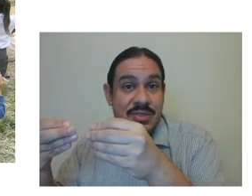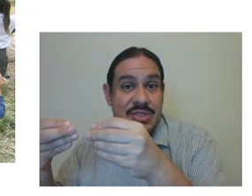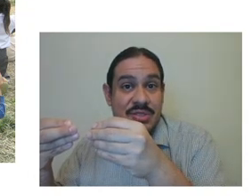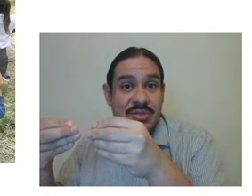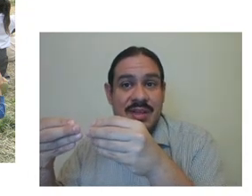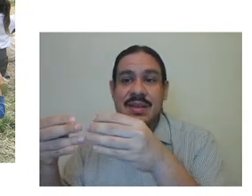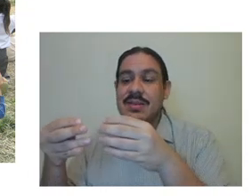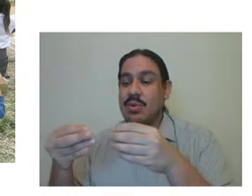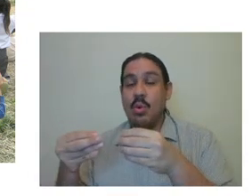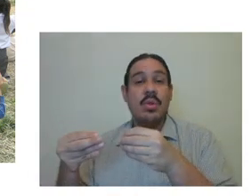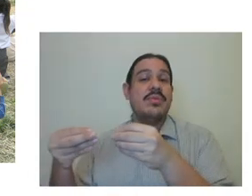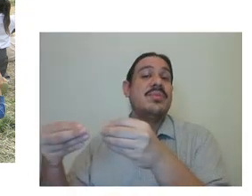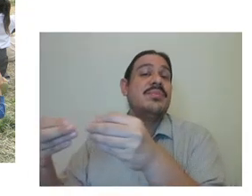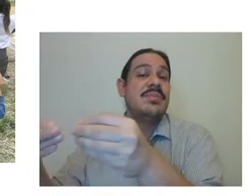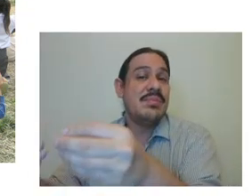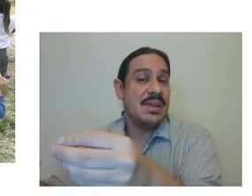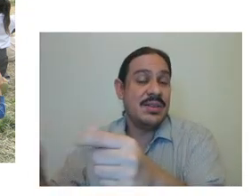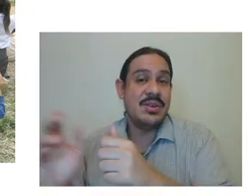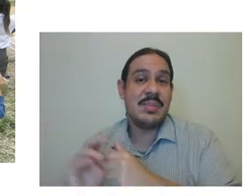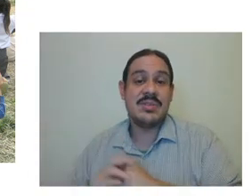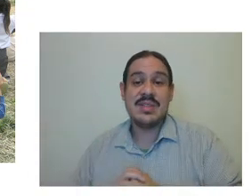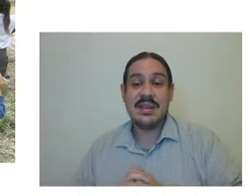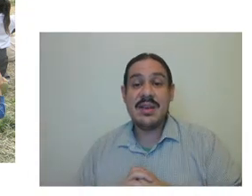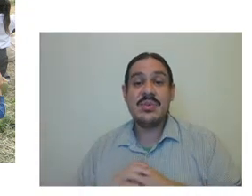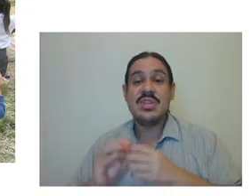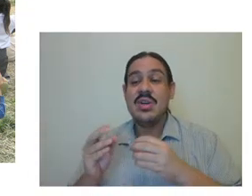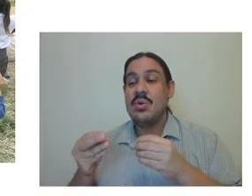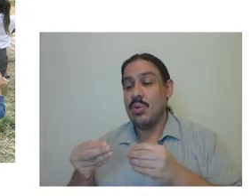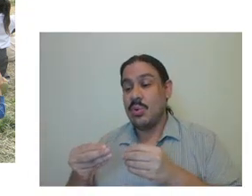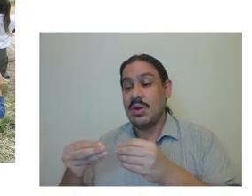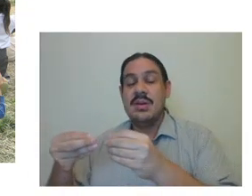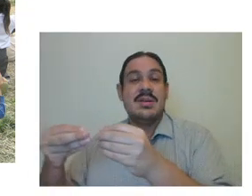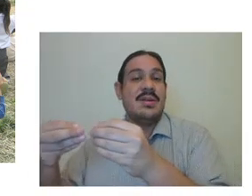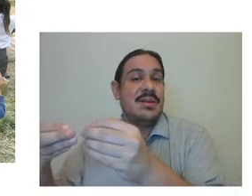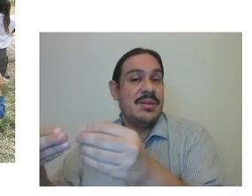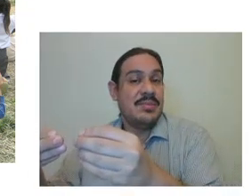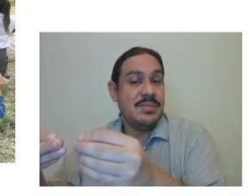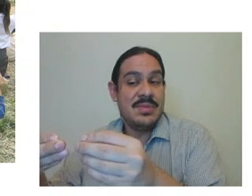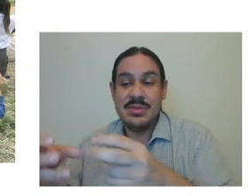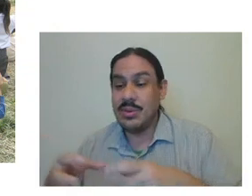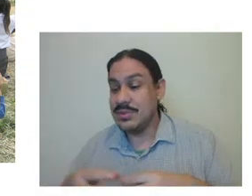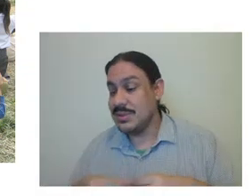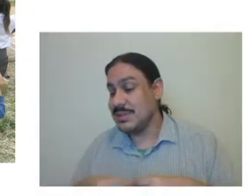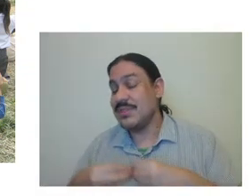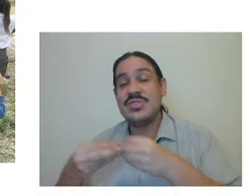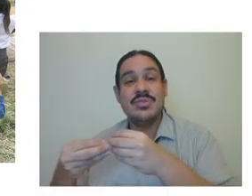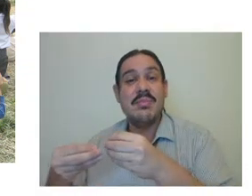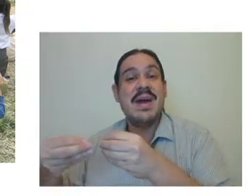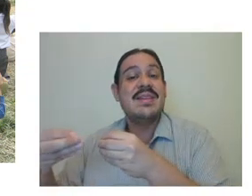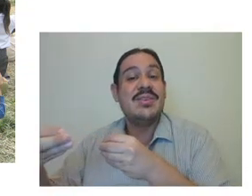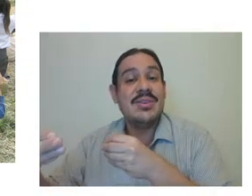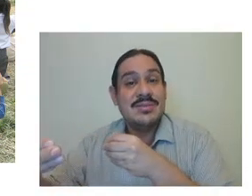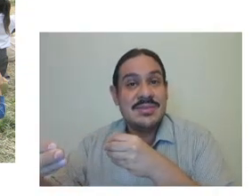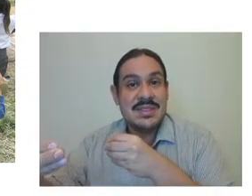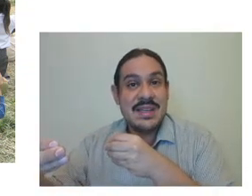language but be in the same school as the hearing children maybe the deaf children are going to go